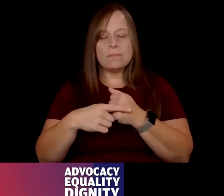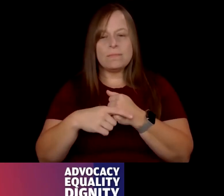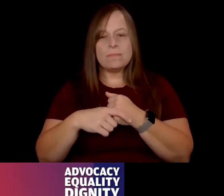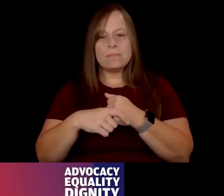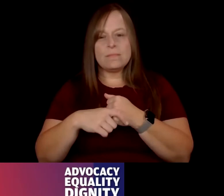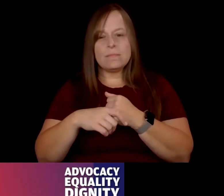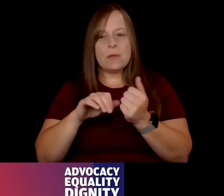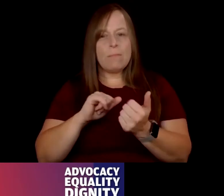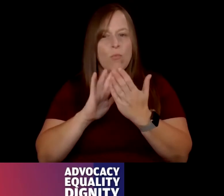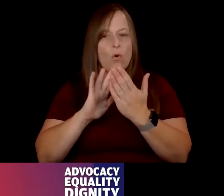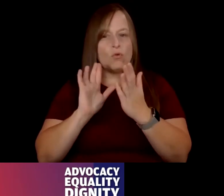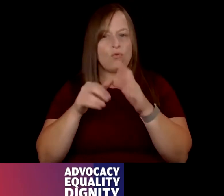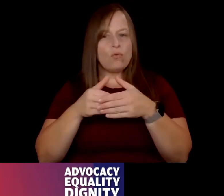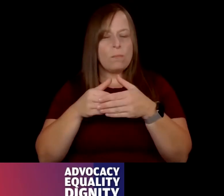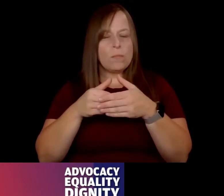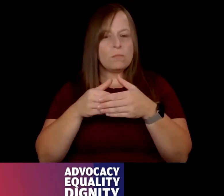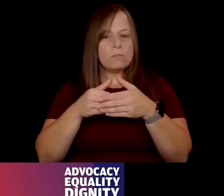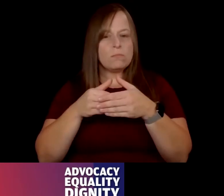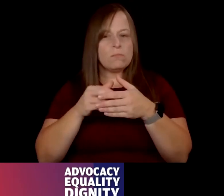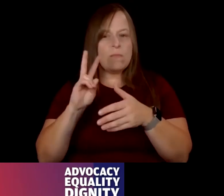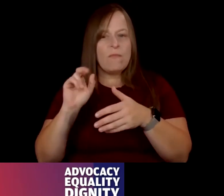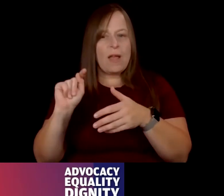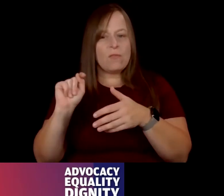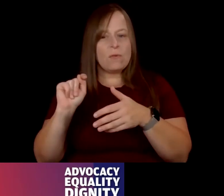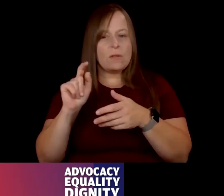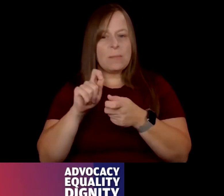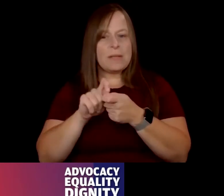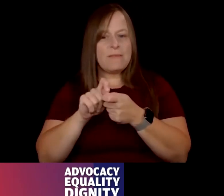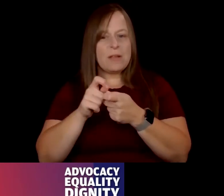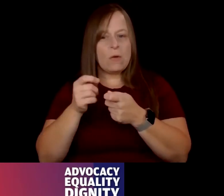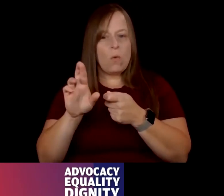approaching groups, veterans groups maybe specifically, or just folks with TBIs